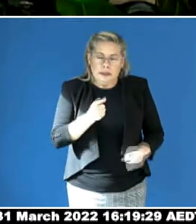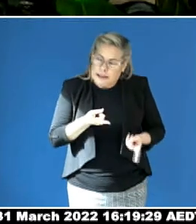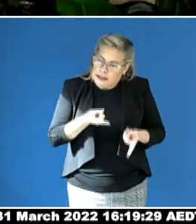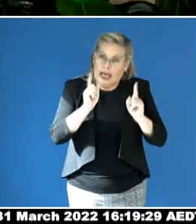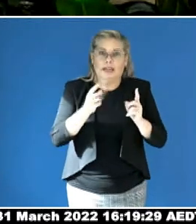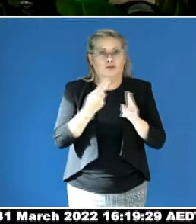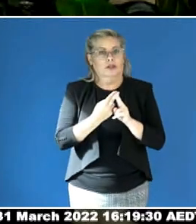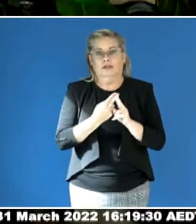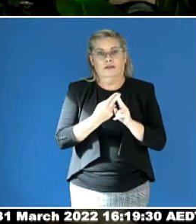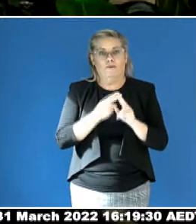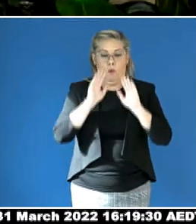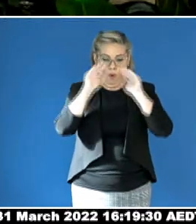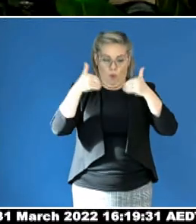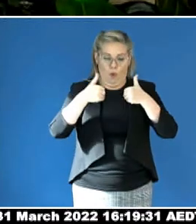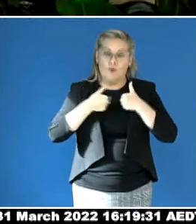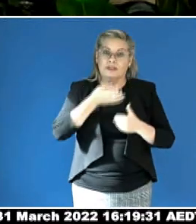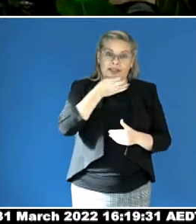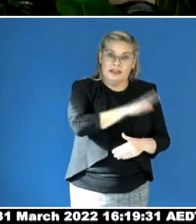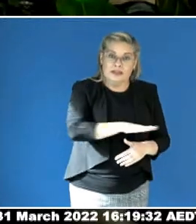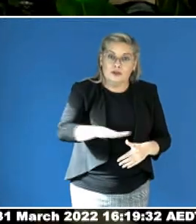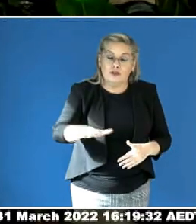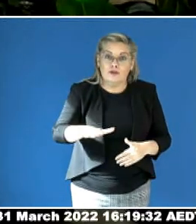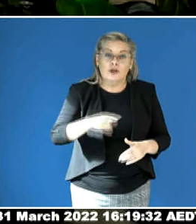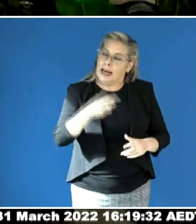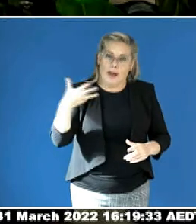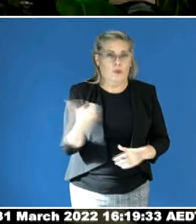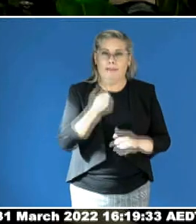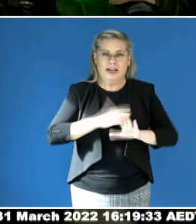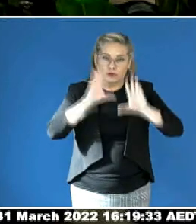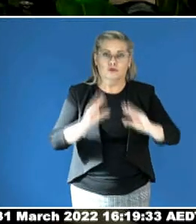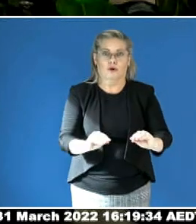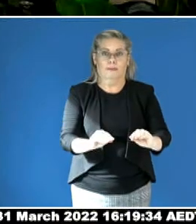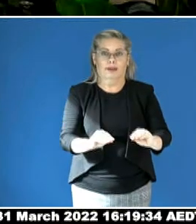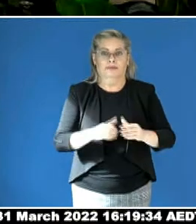So in conclusion, all the recommendations and protective measures in the world will not be